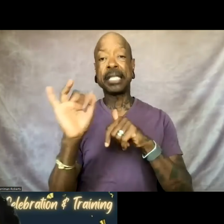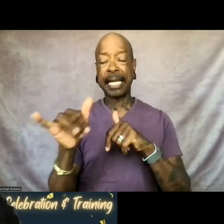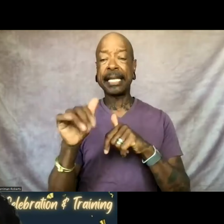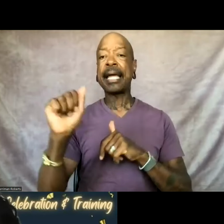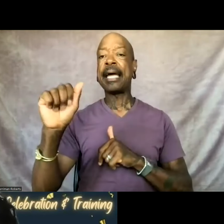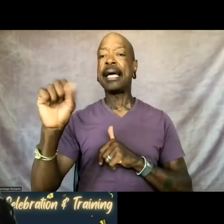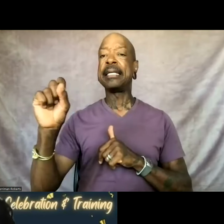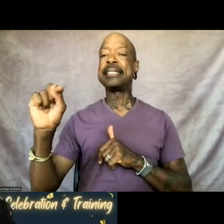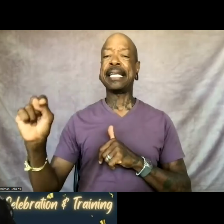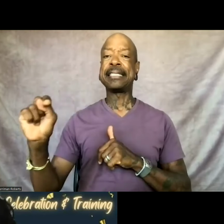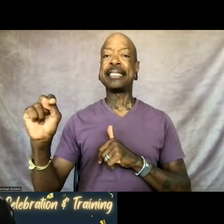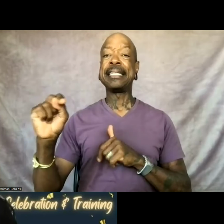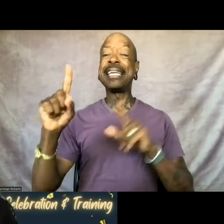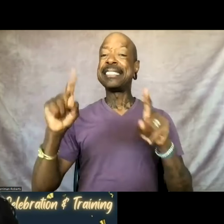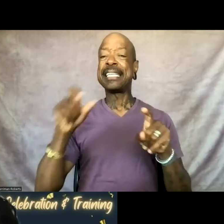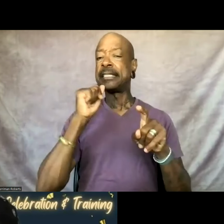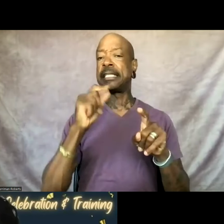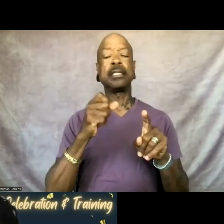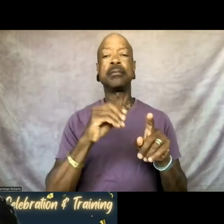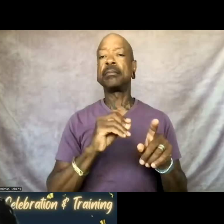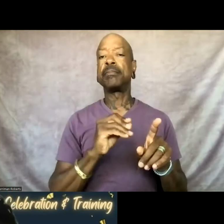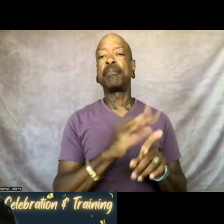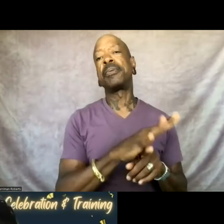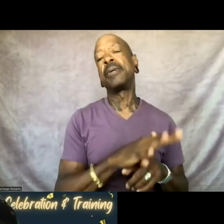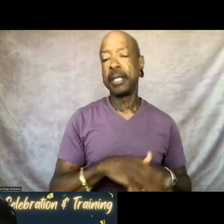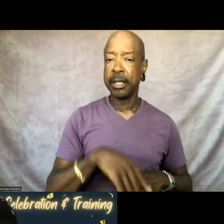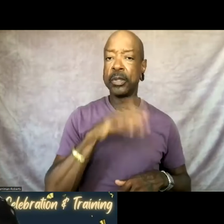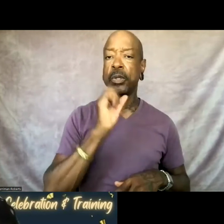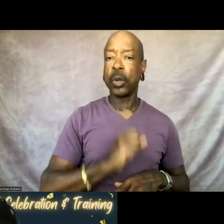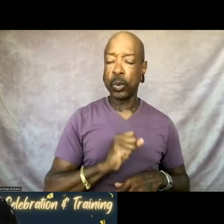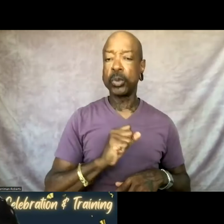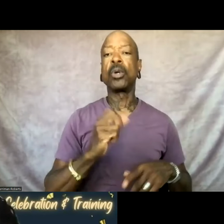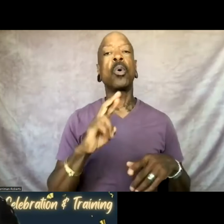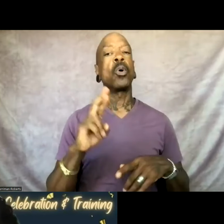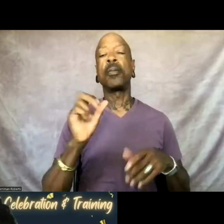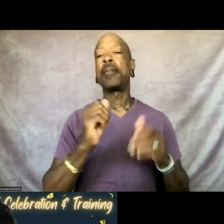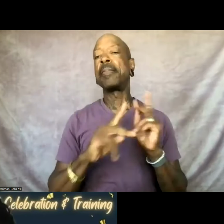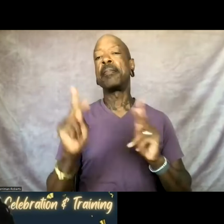significant change for Medi- Cal. But that elimination of